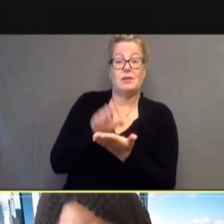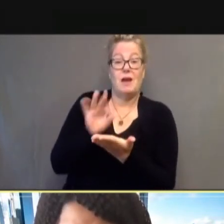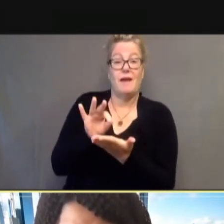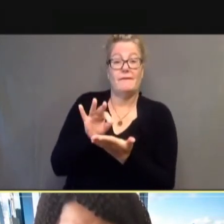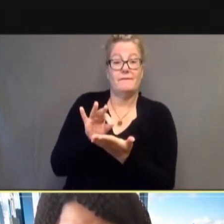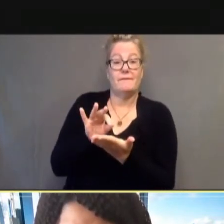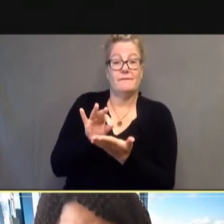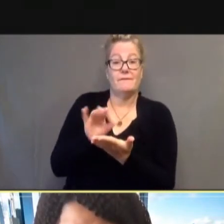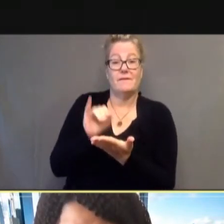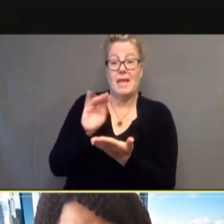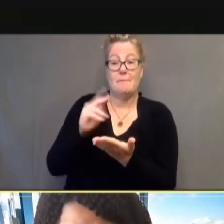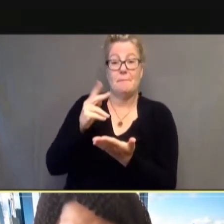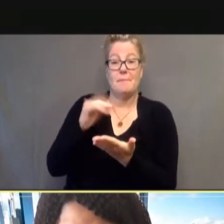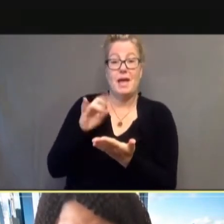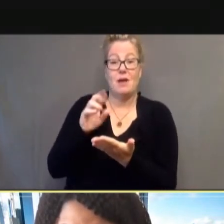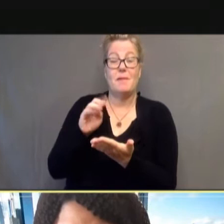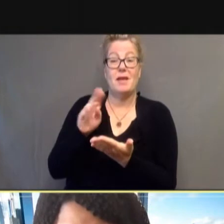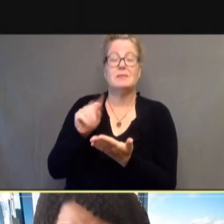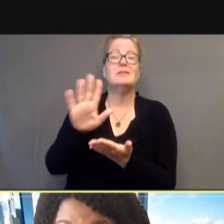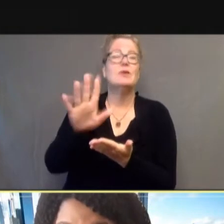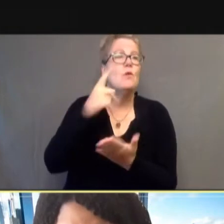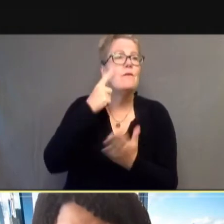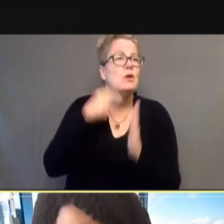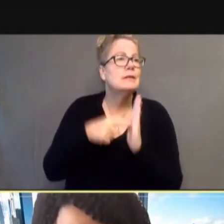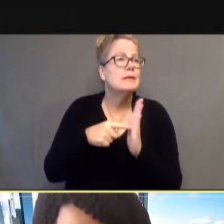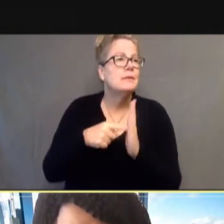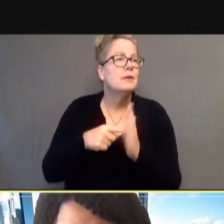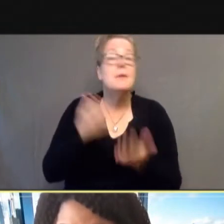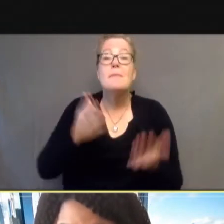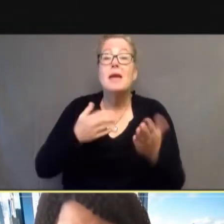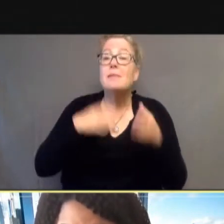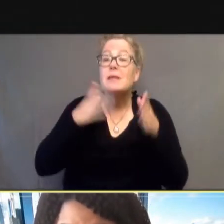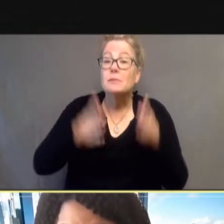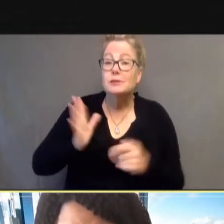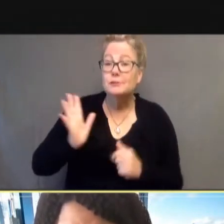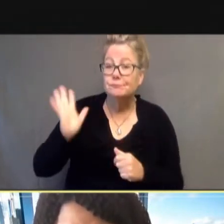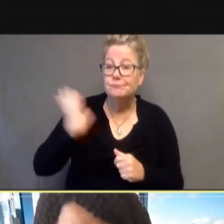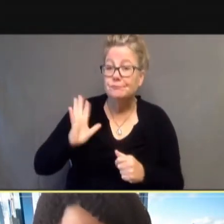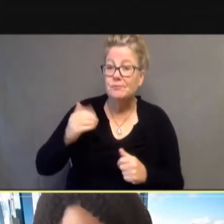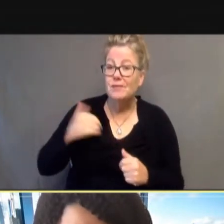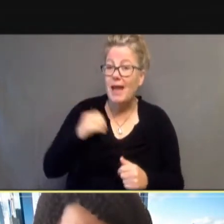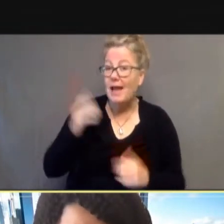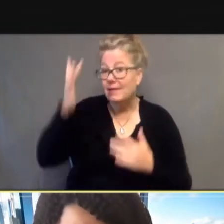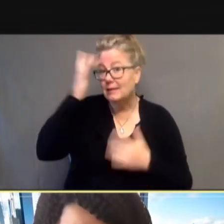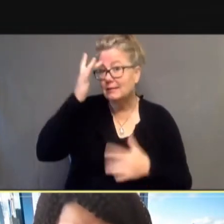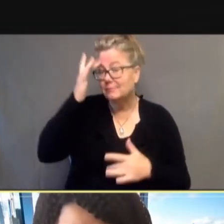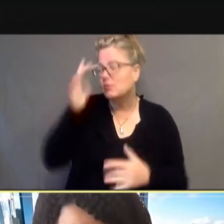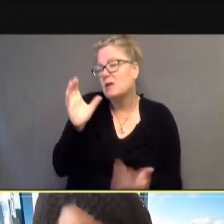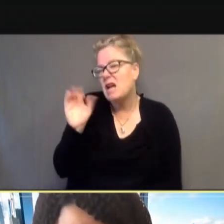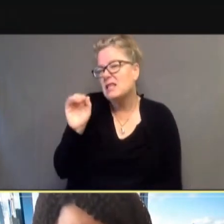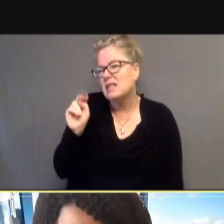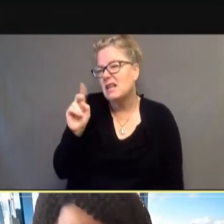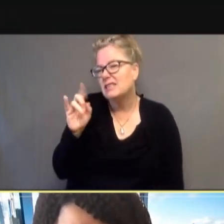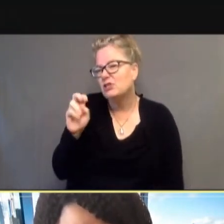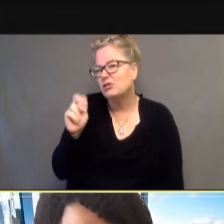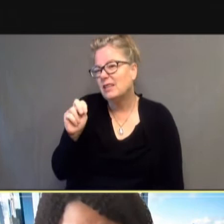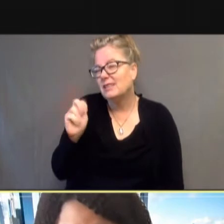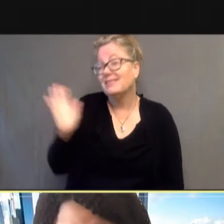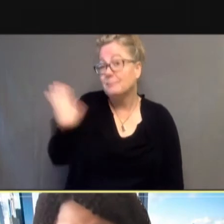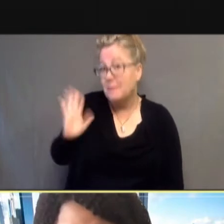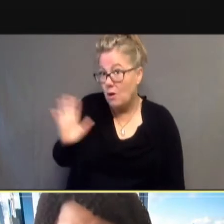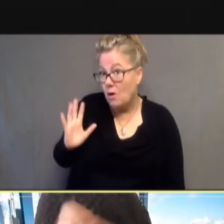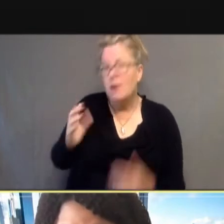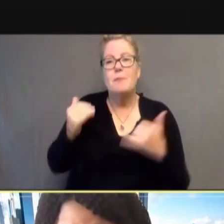say someone had a condition that's no longer an issue for them at all. So a medical condition